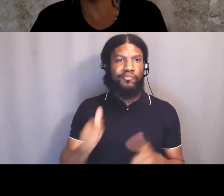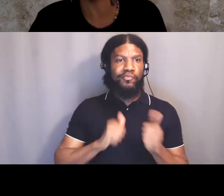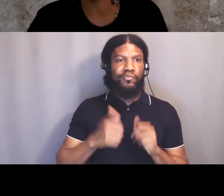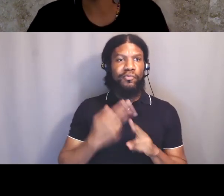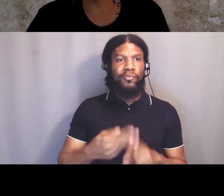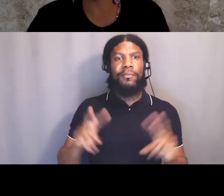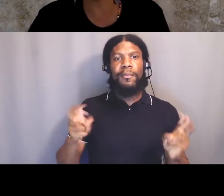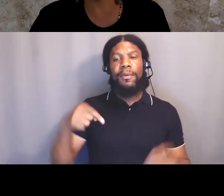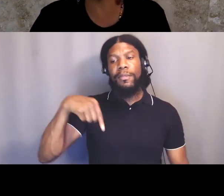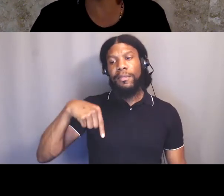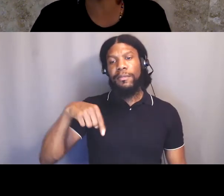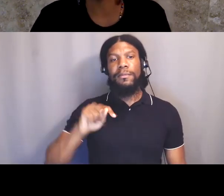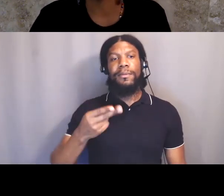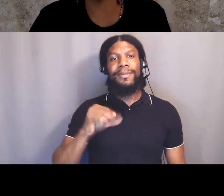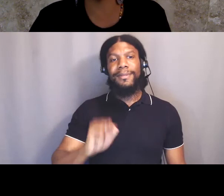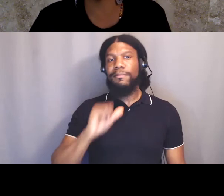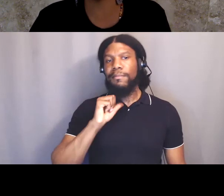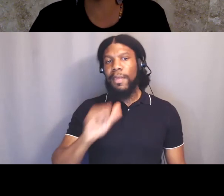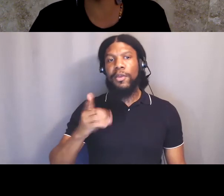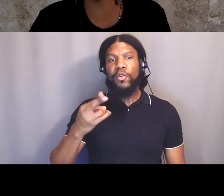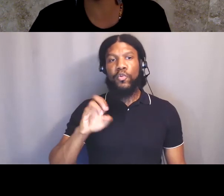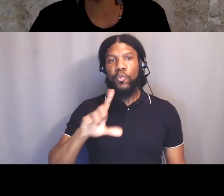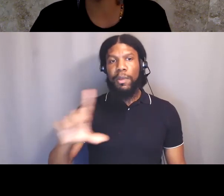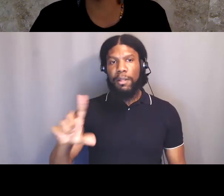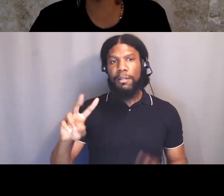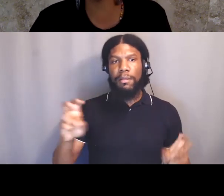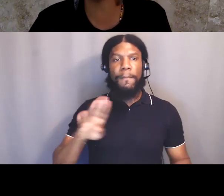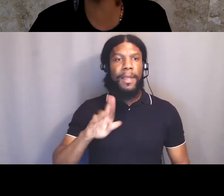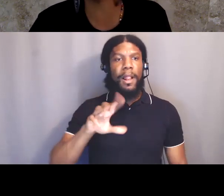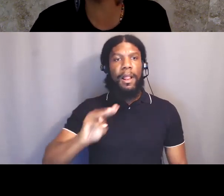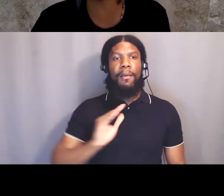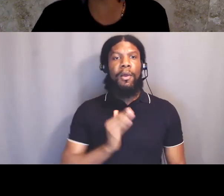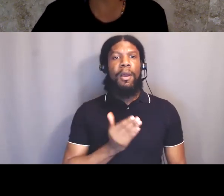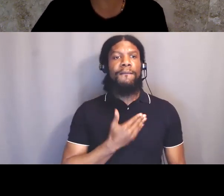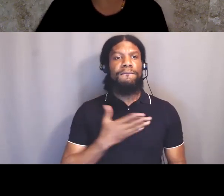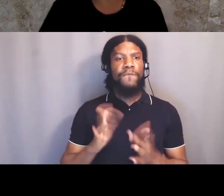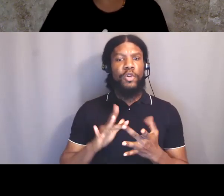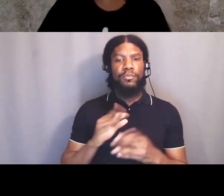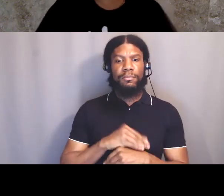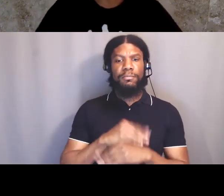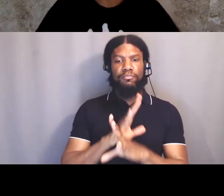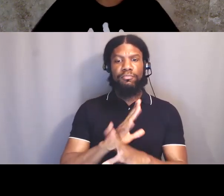It's Black Lives Matter. It's our virtual political education platform.